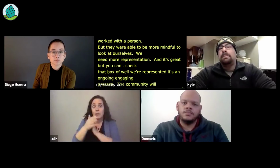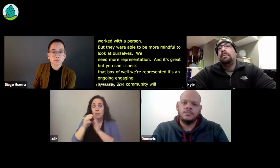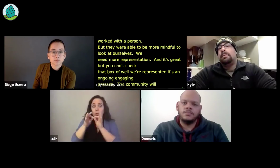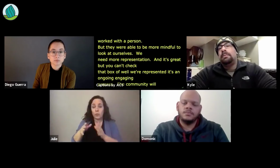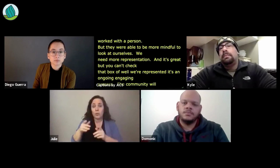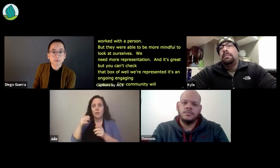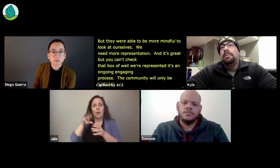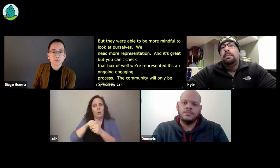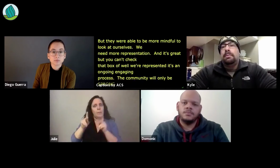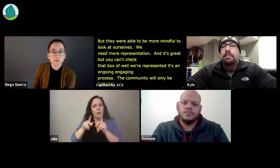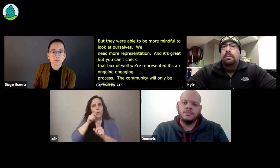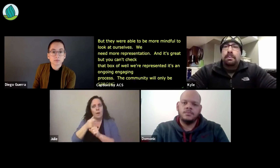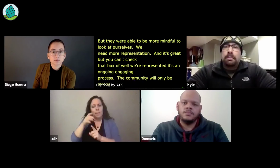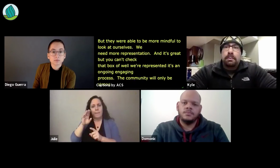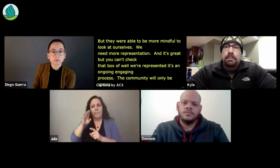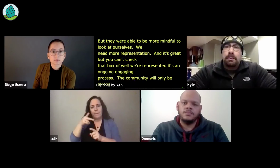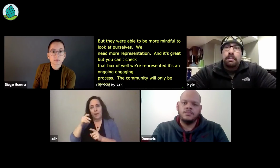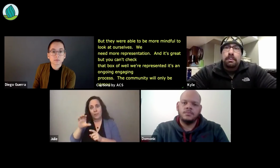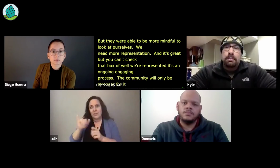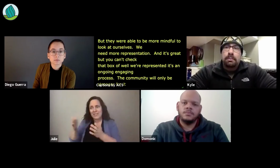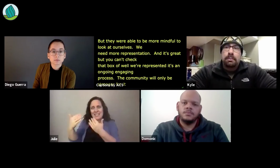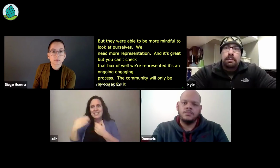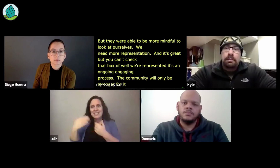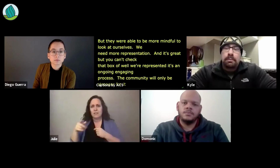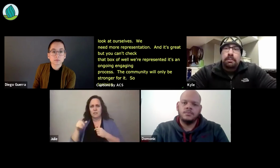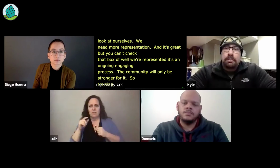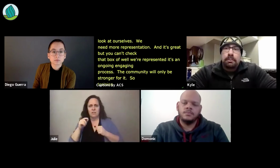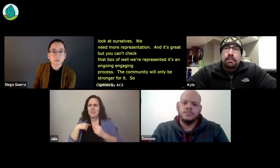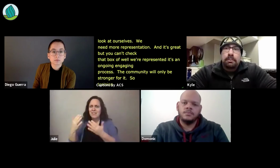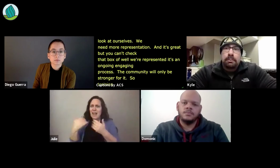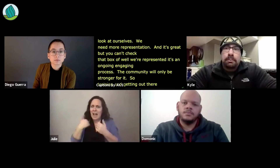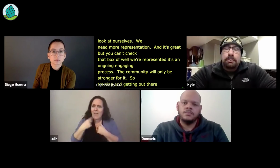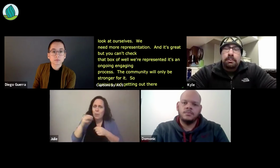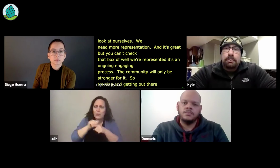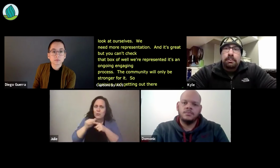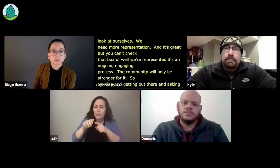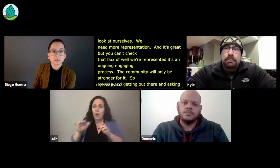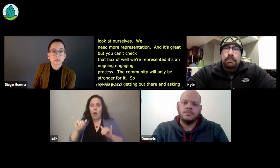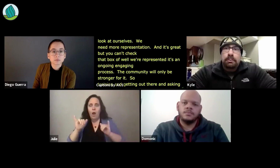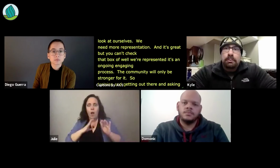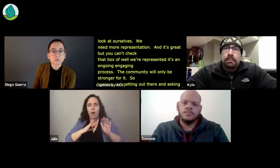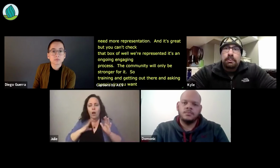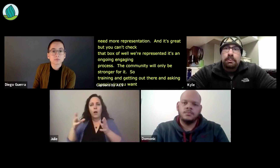Get in here, person of color. We need you. We want to train these people and get them more involved.